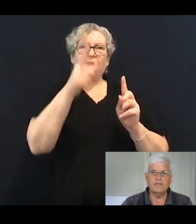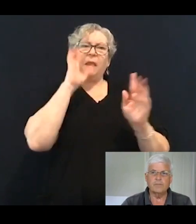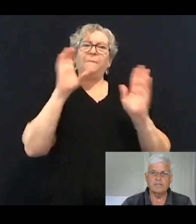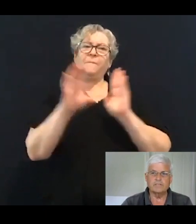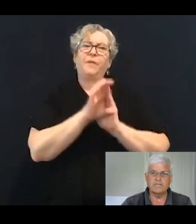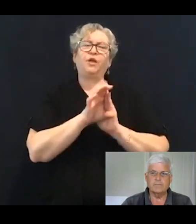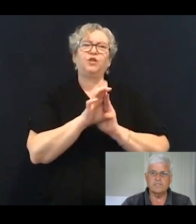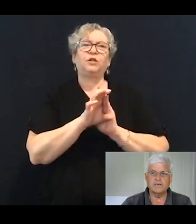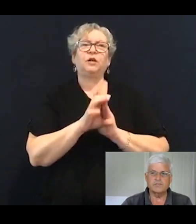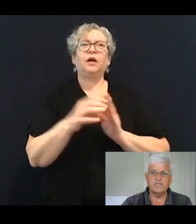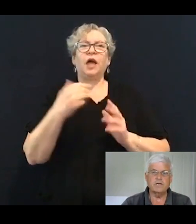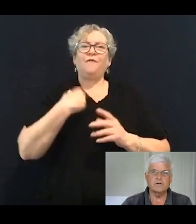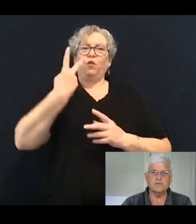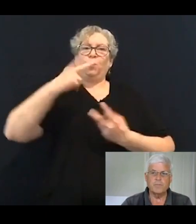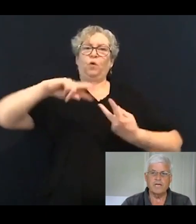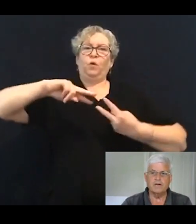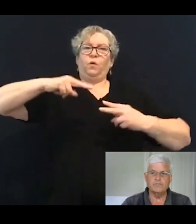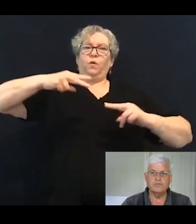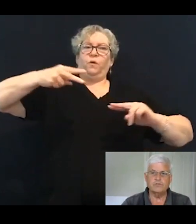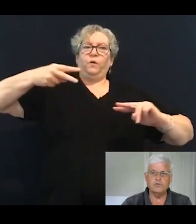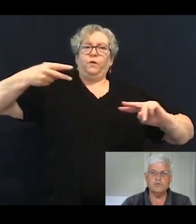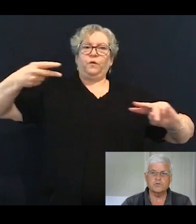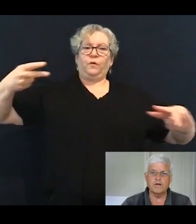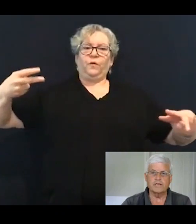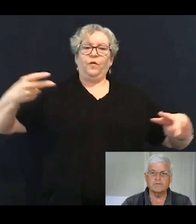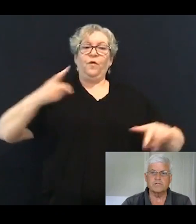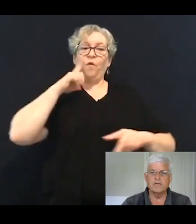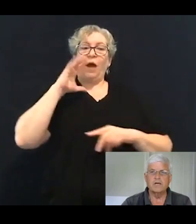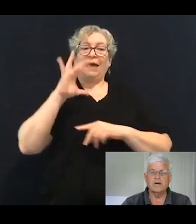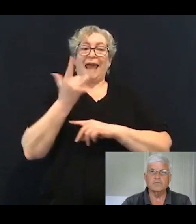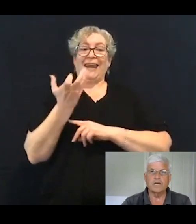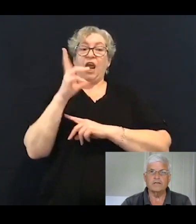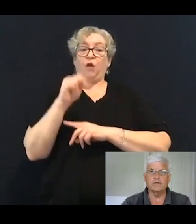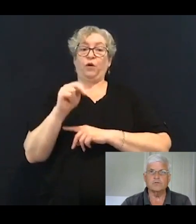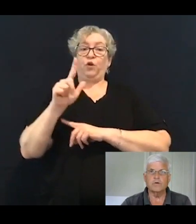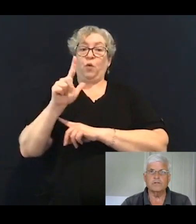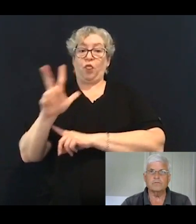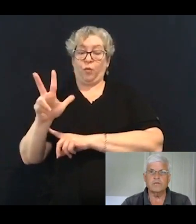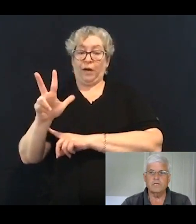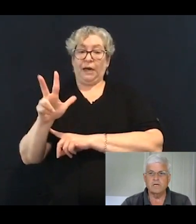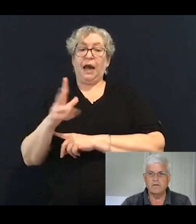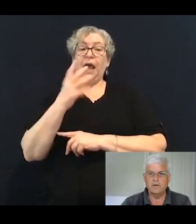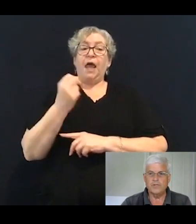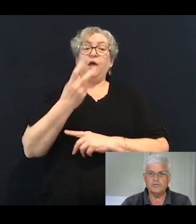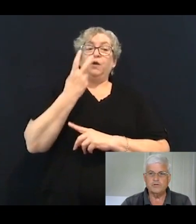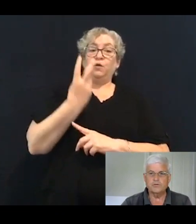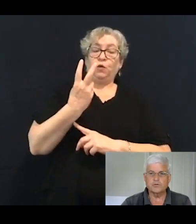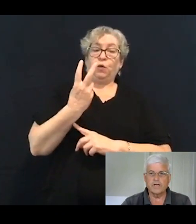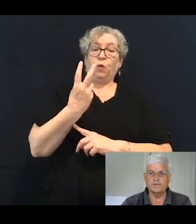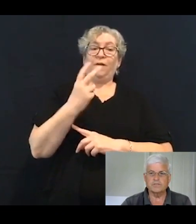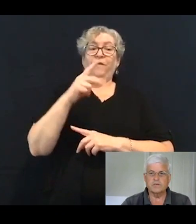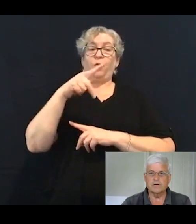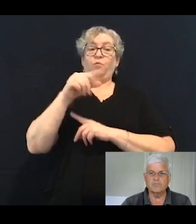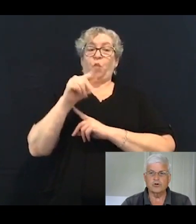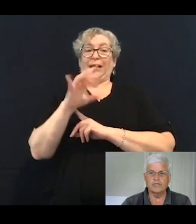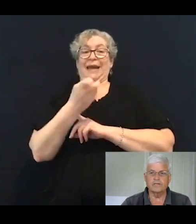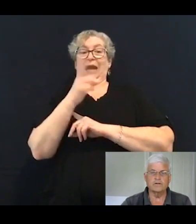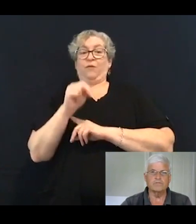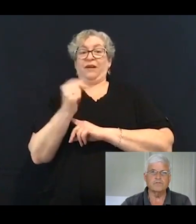here is made of two strands of cadherin-23 and two strands of protocadherin-15.